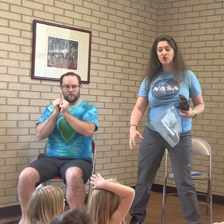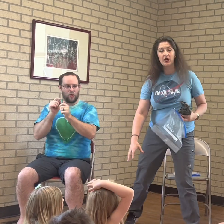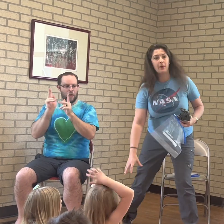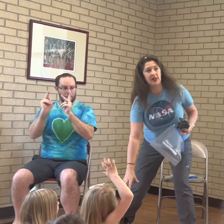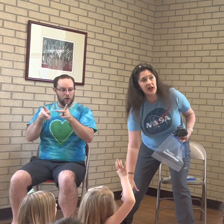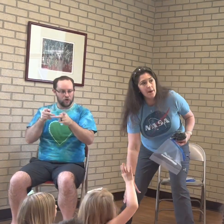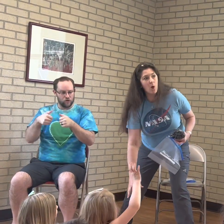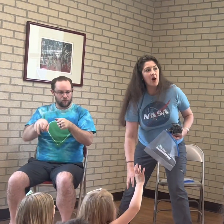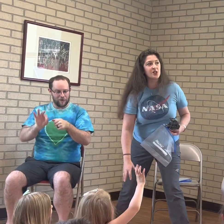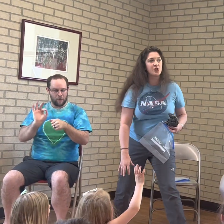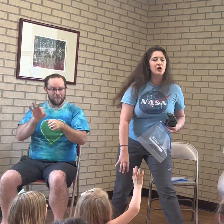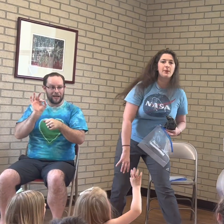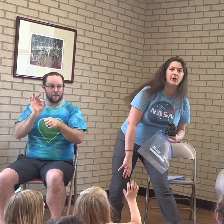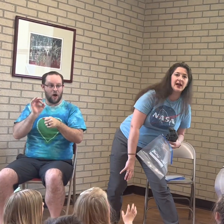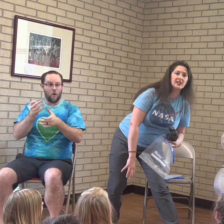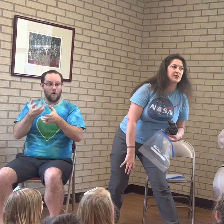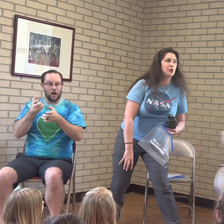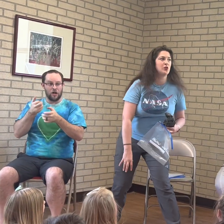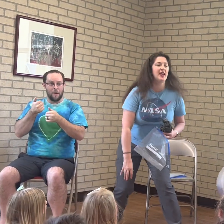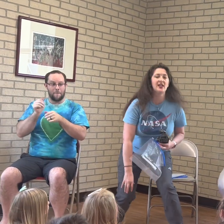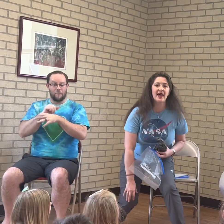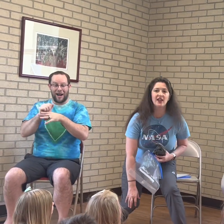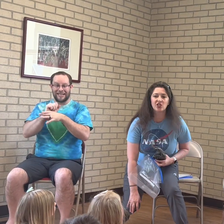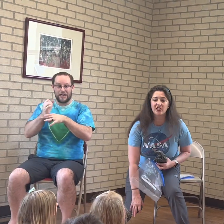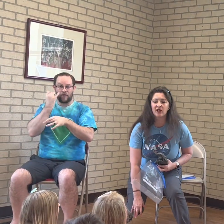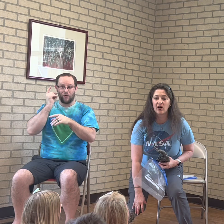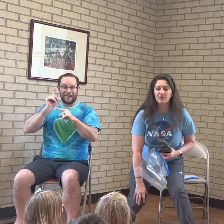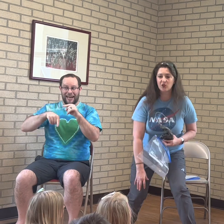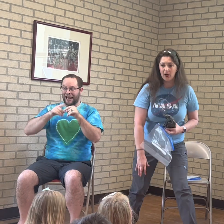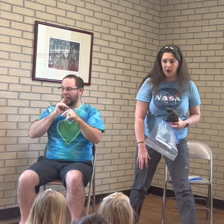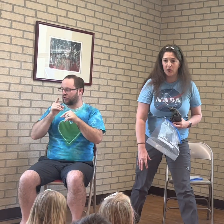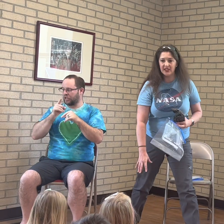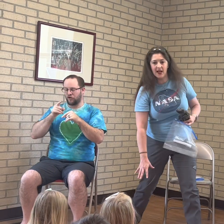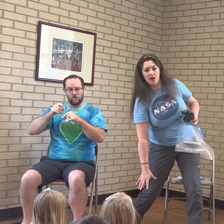trying to pick it up, I want you to try and practice, if you can't actually drop all the